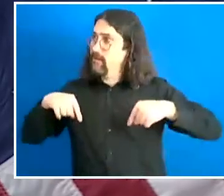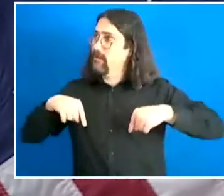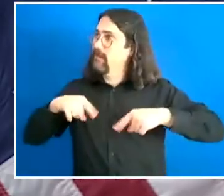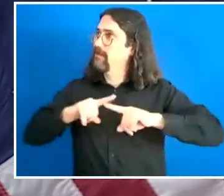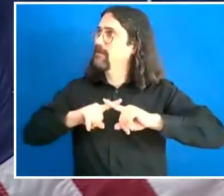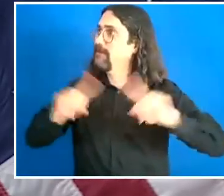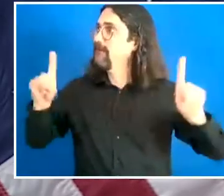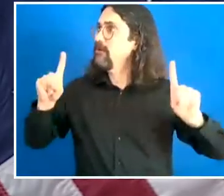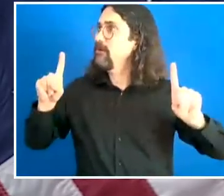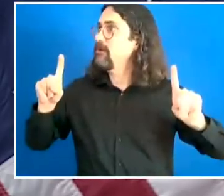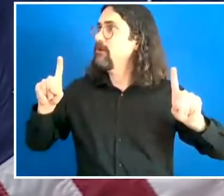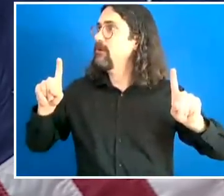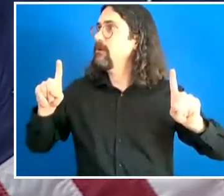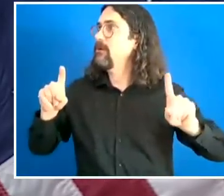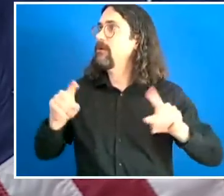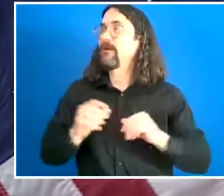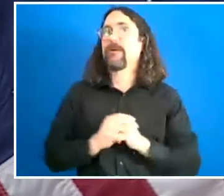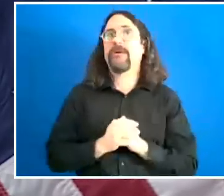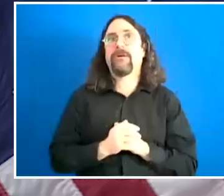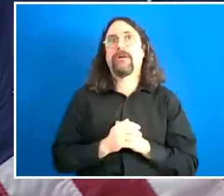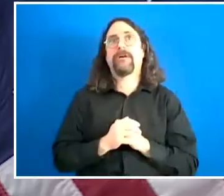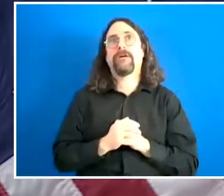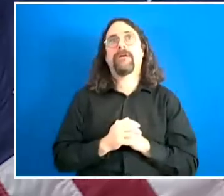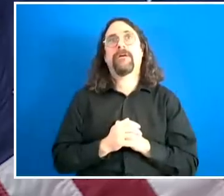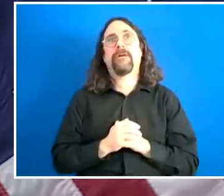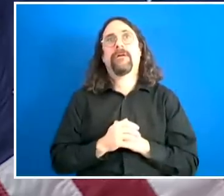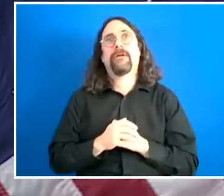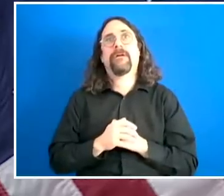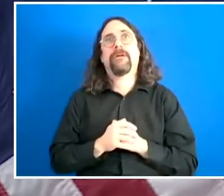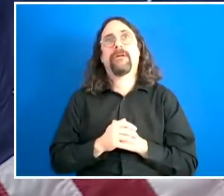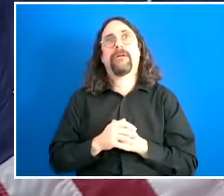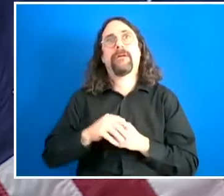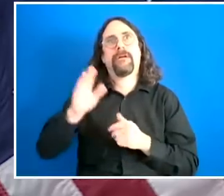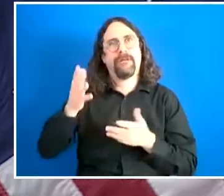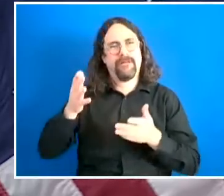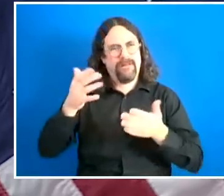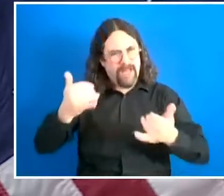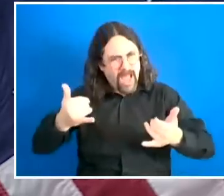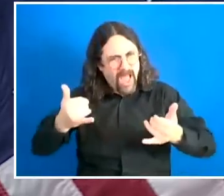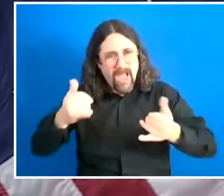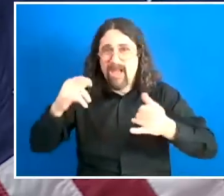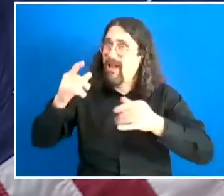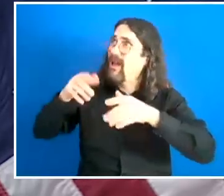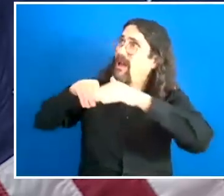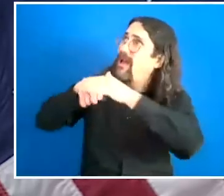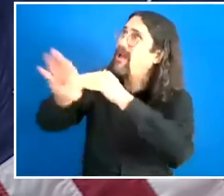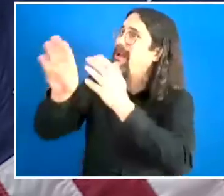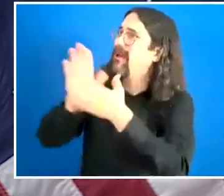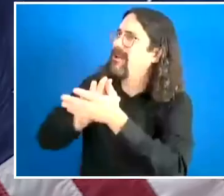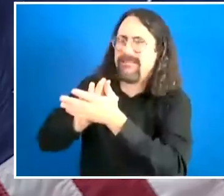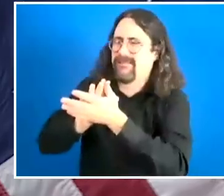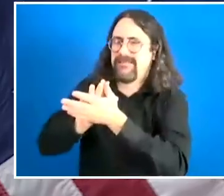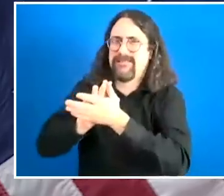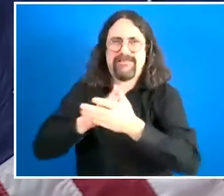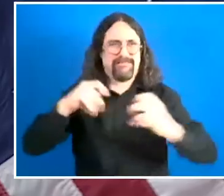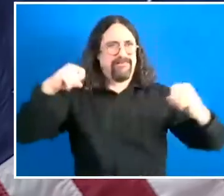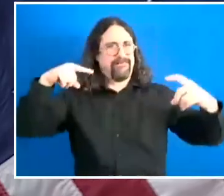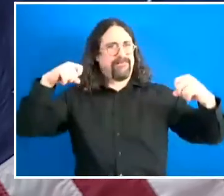FOR KIDS WHO VERY SADLYH AV TEO BE INDOORS A LOT OF THE DAY NOW IT'S AN OPTION THAT THEY CAN GO MUCH ORME DEEPLY INTO